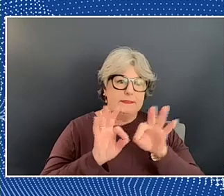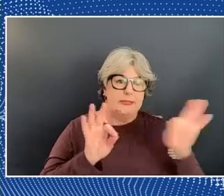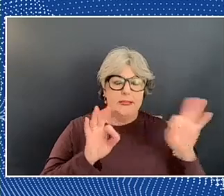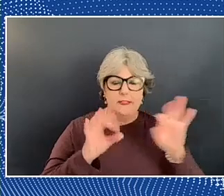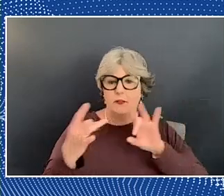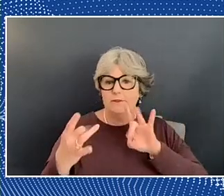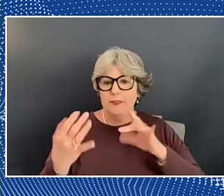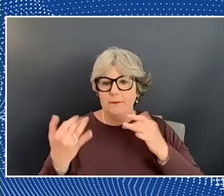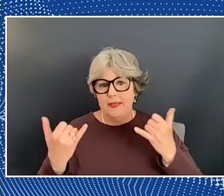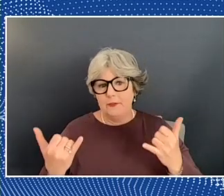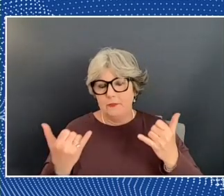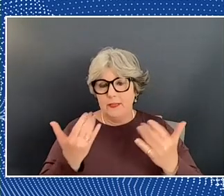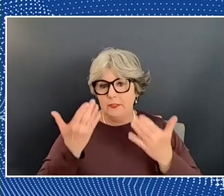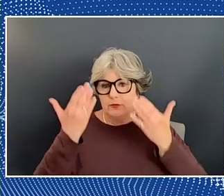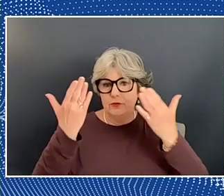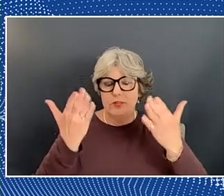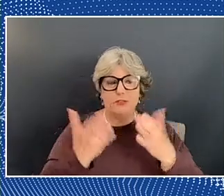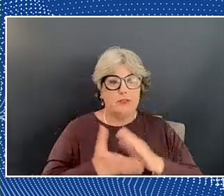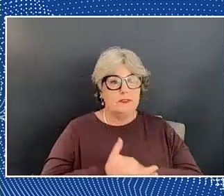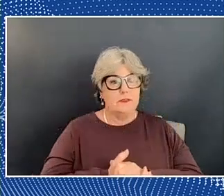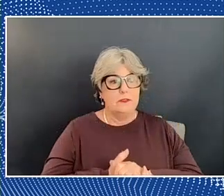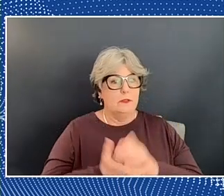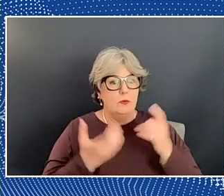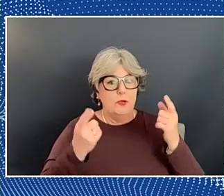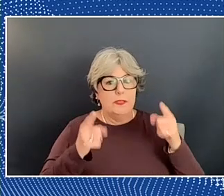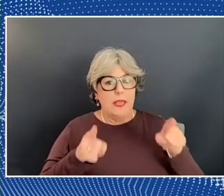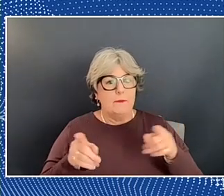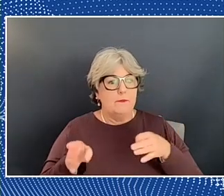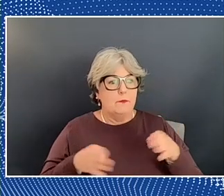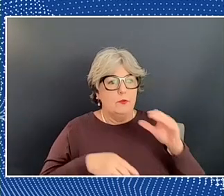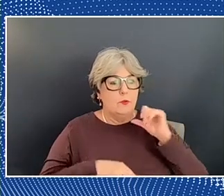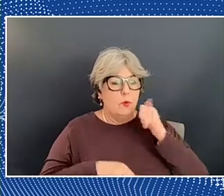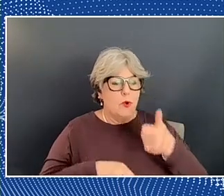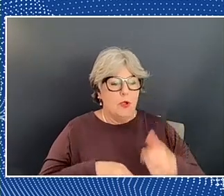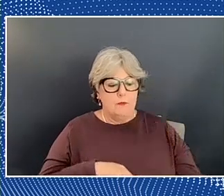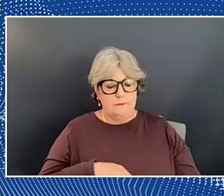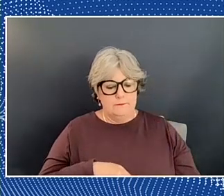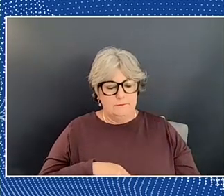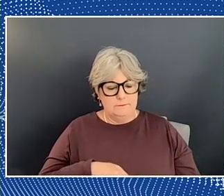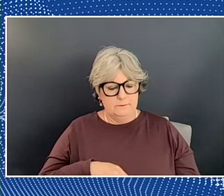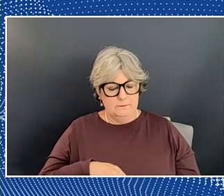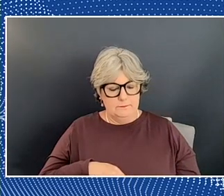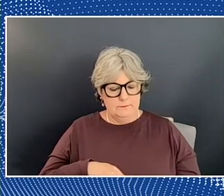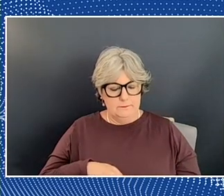suggestions that others had or what's sort of the process you envision going forward is- since as you've highlighted, we only